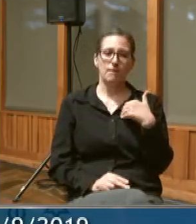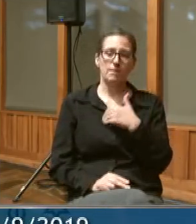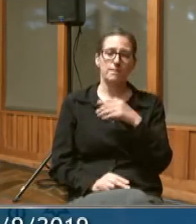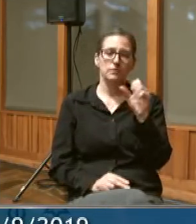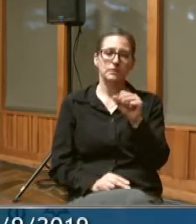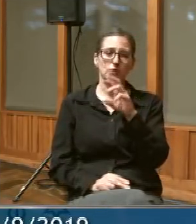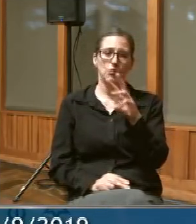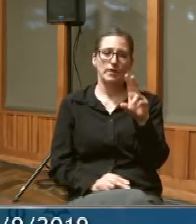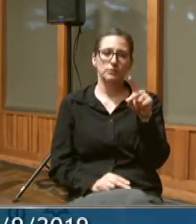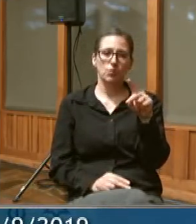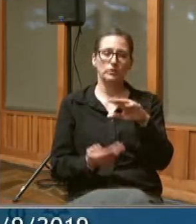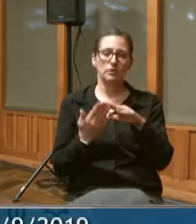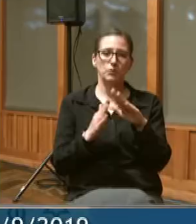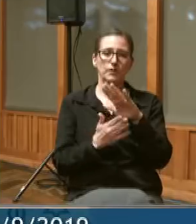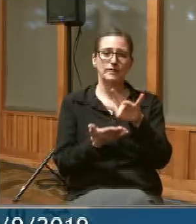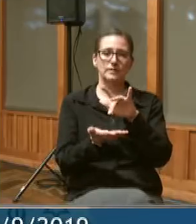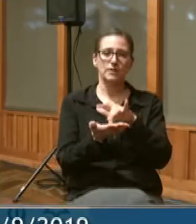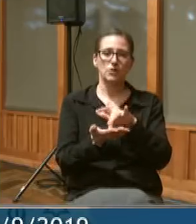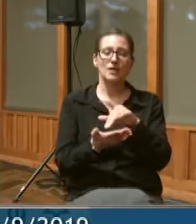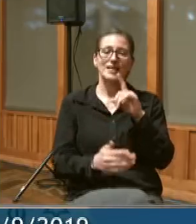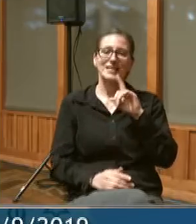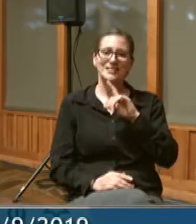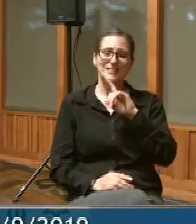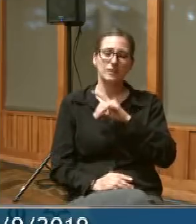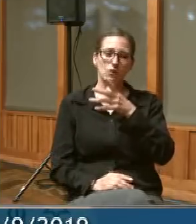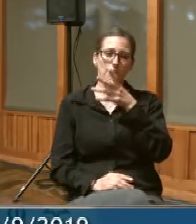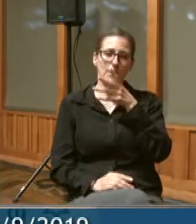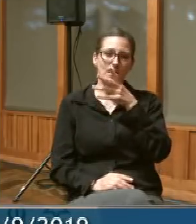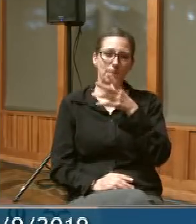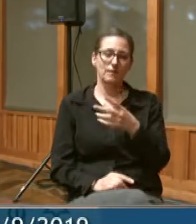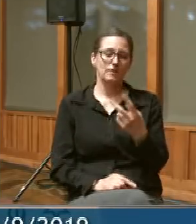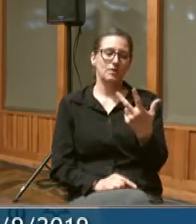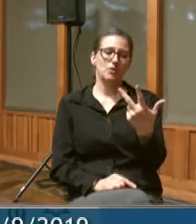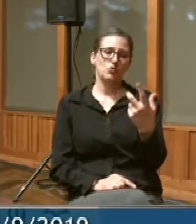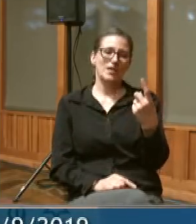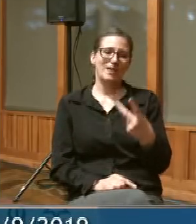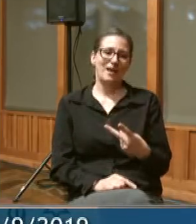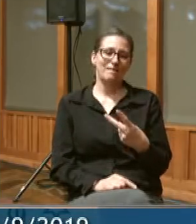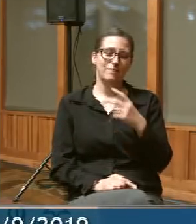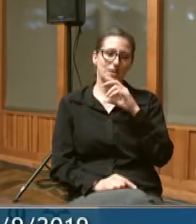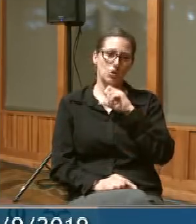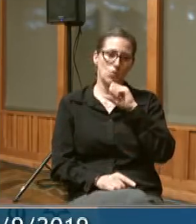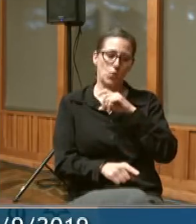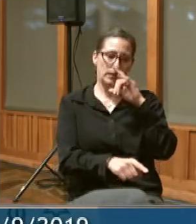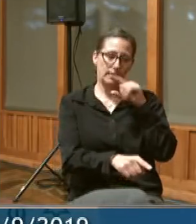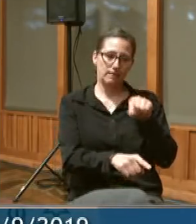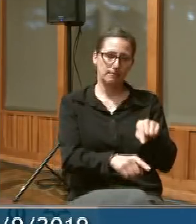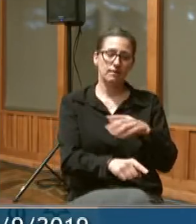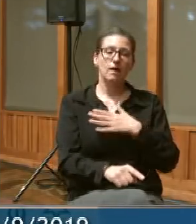IT WAS MUSCLED. >> IS THAT BETTER? I'M HOLLY, A MEMBER OF THE ONE OF THE PORTLAND COMMUNITY